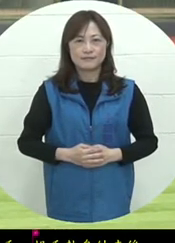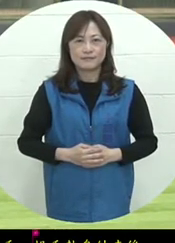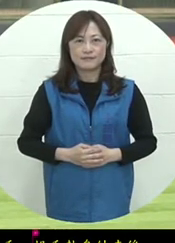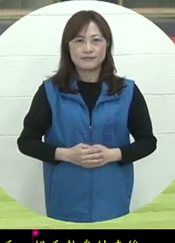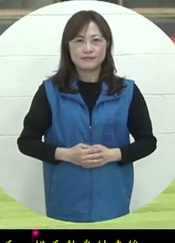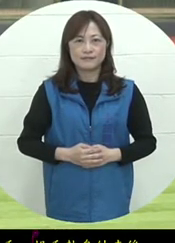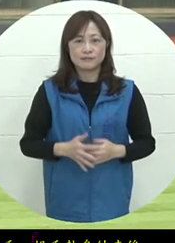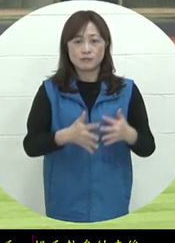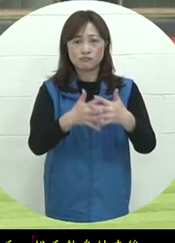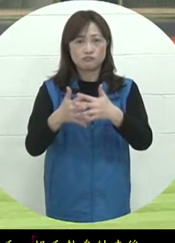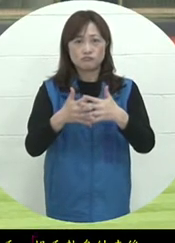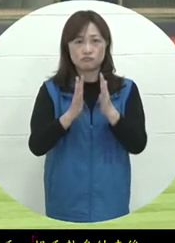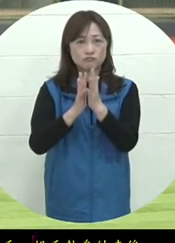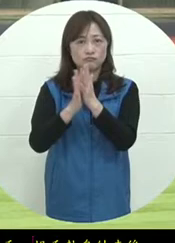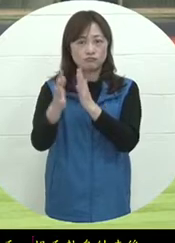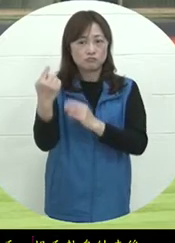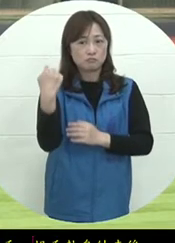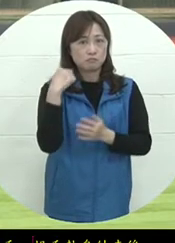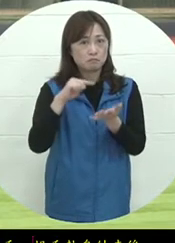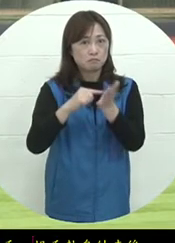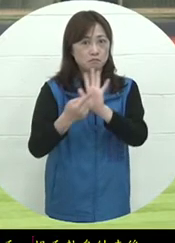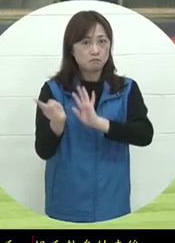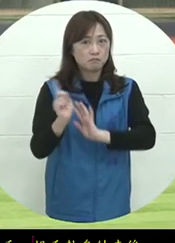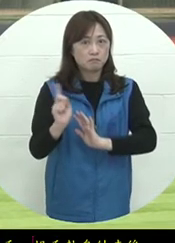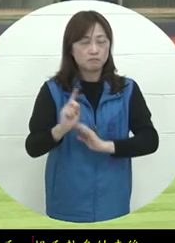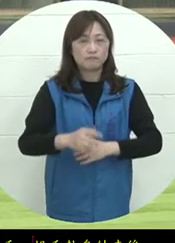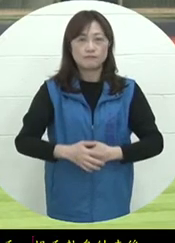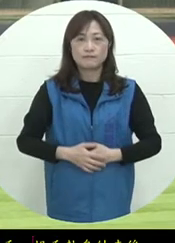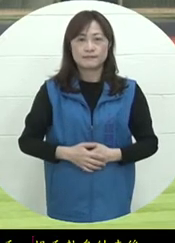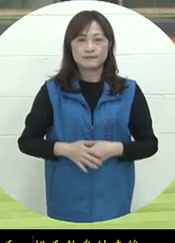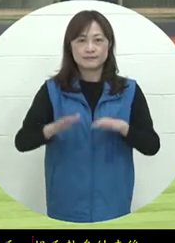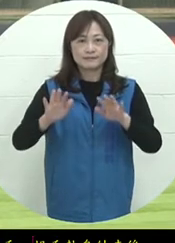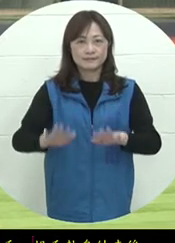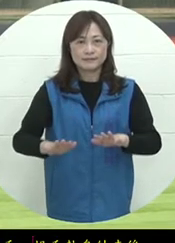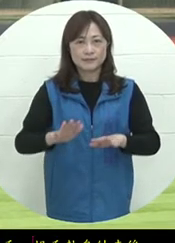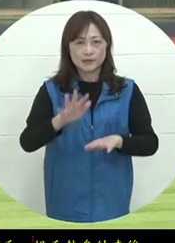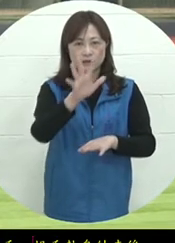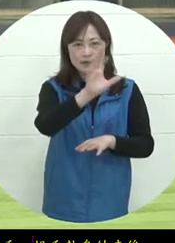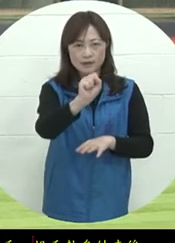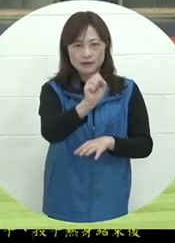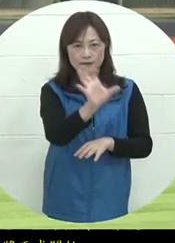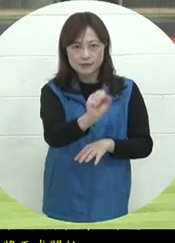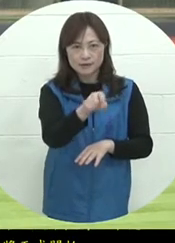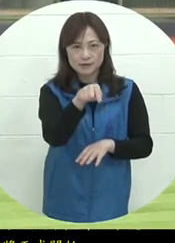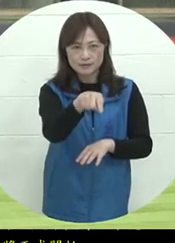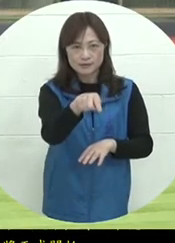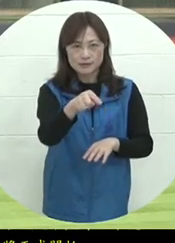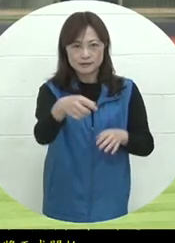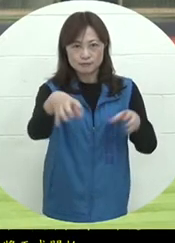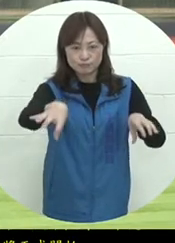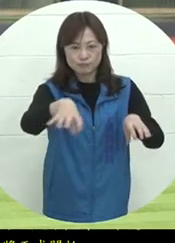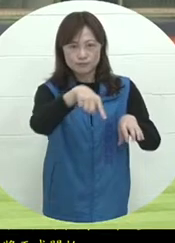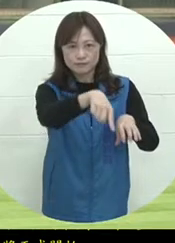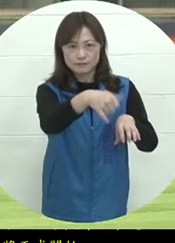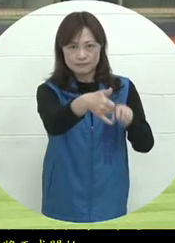what the American team showed yesterday was that the shortstop at the shortstop position was in the third position today. He started a game and